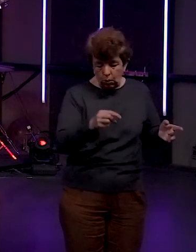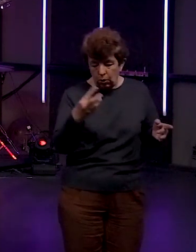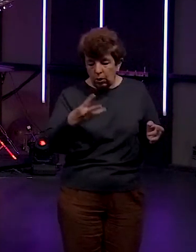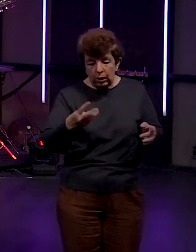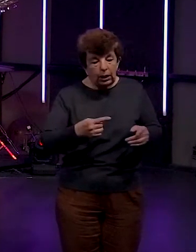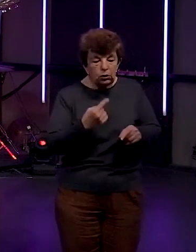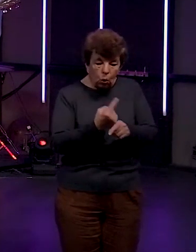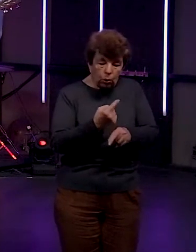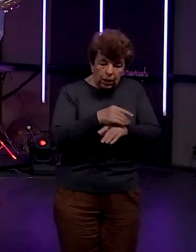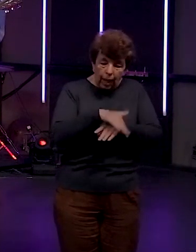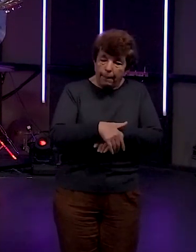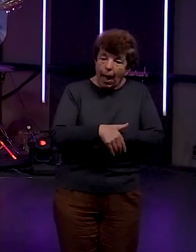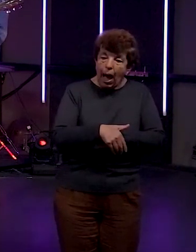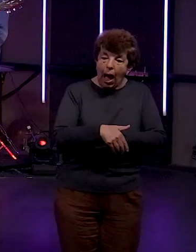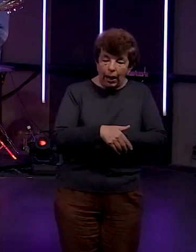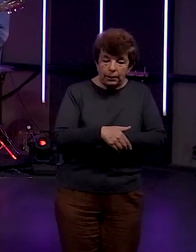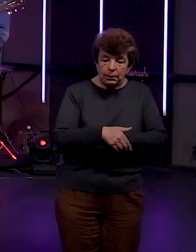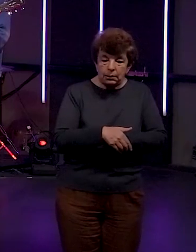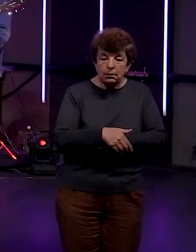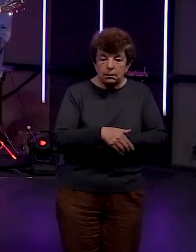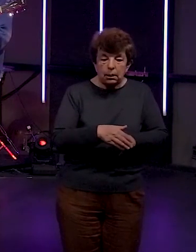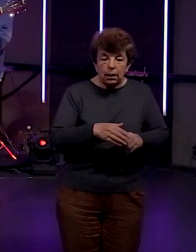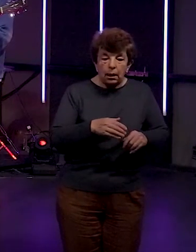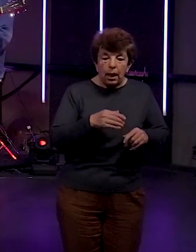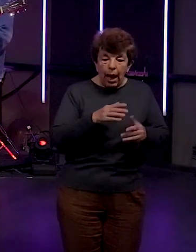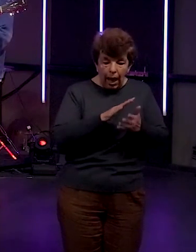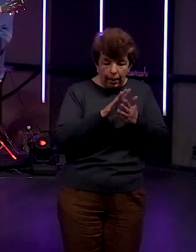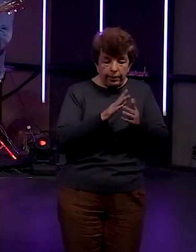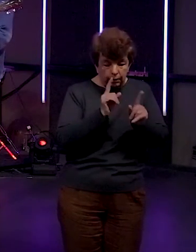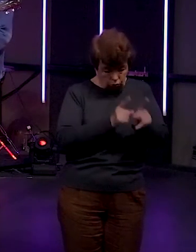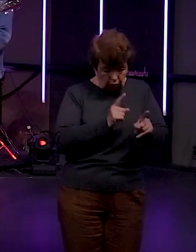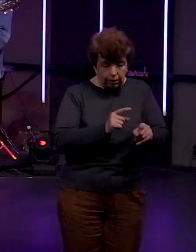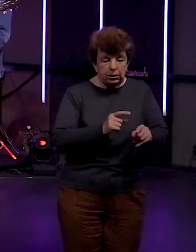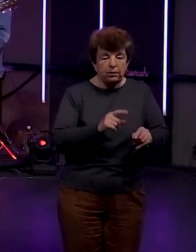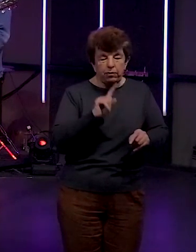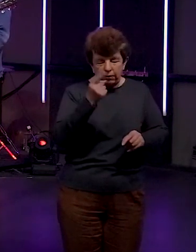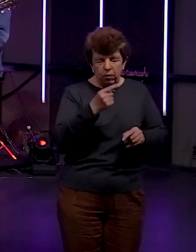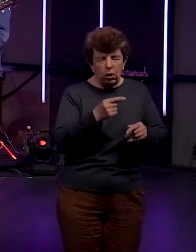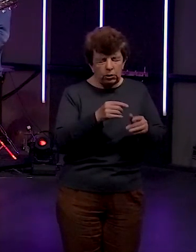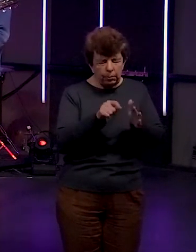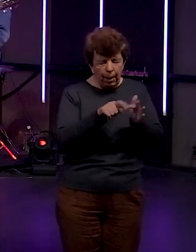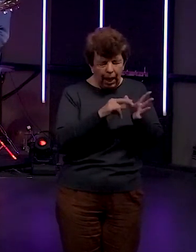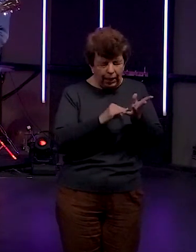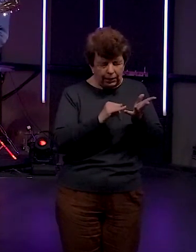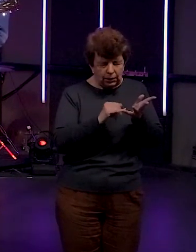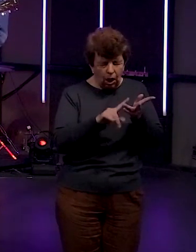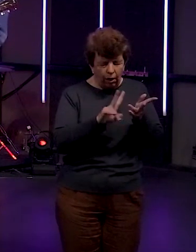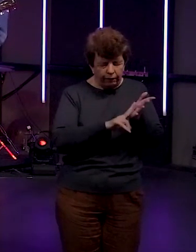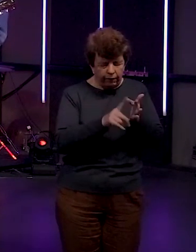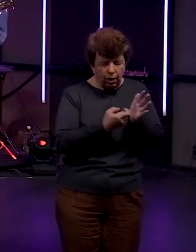that God gave to the nation of Israel on that first Passover Feast. God said to